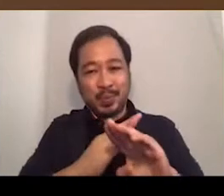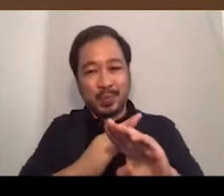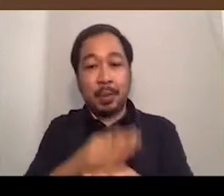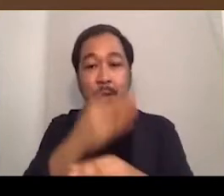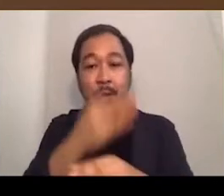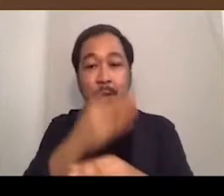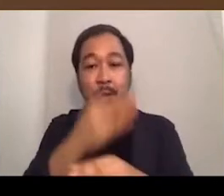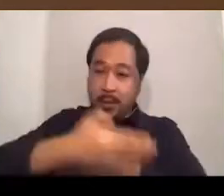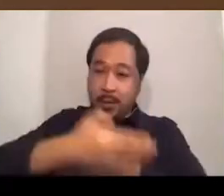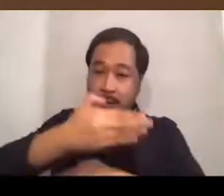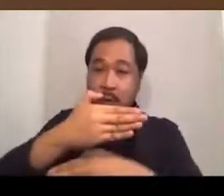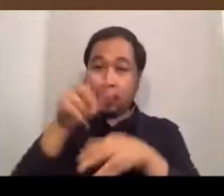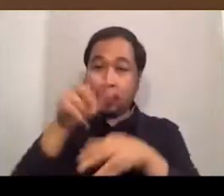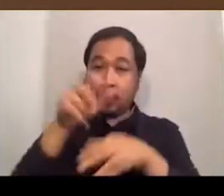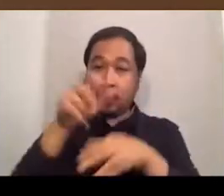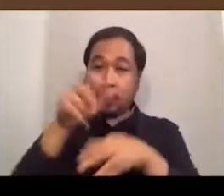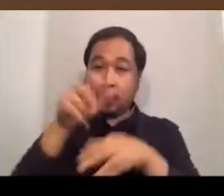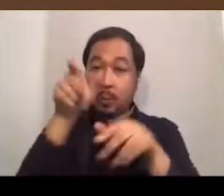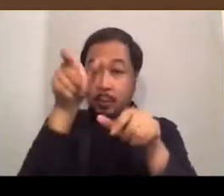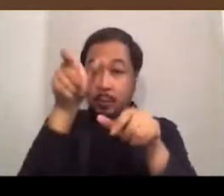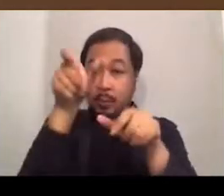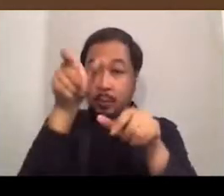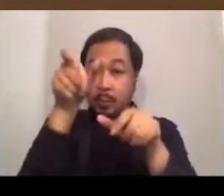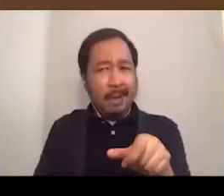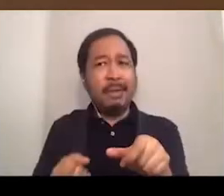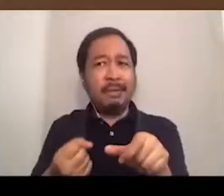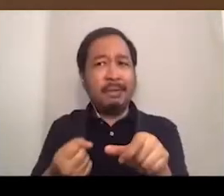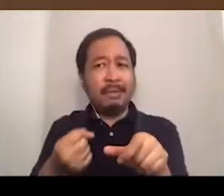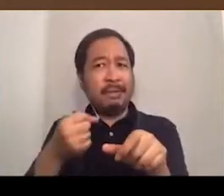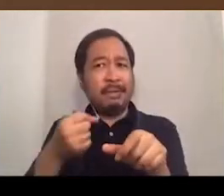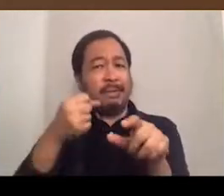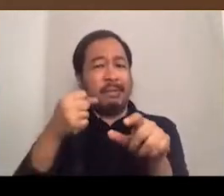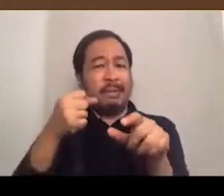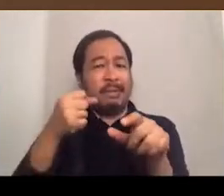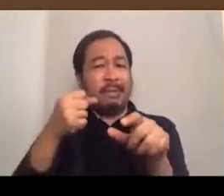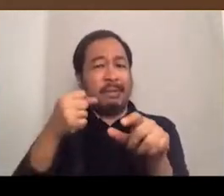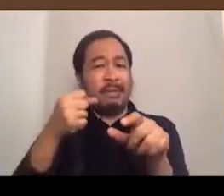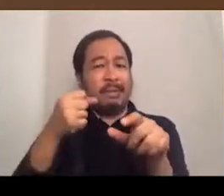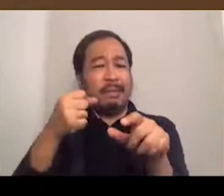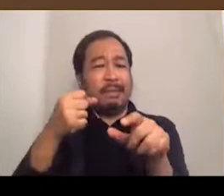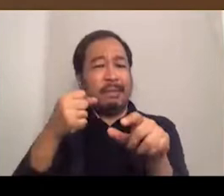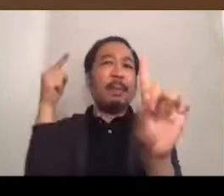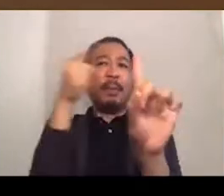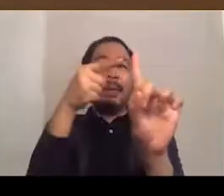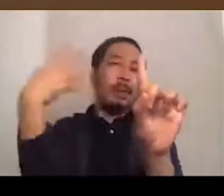There should be no discrimination against them and their value.